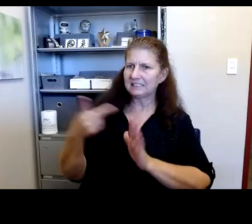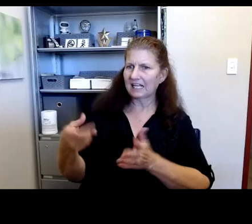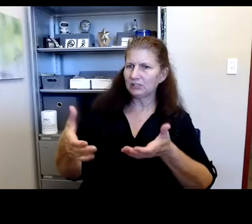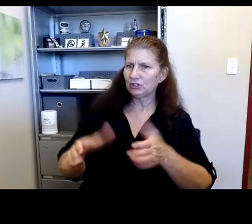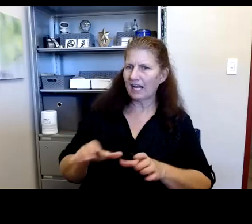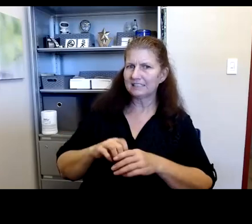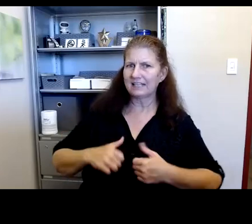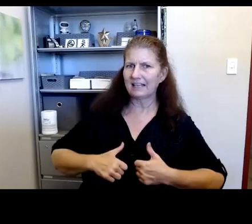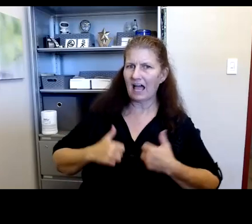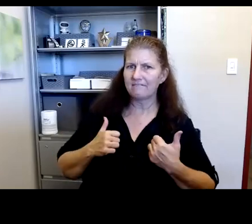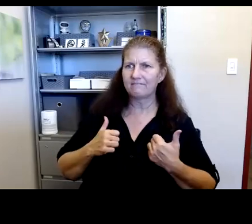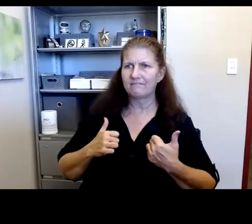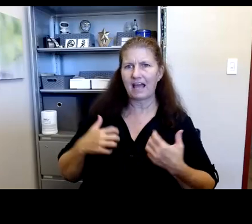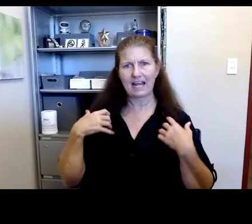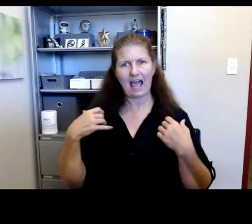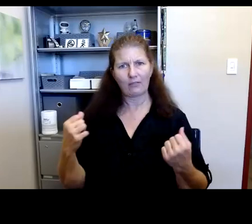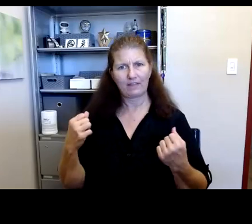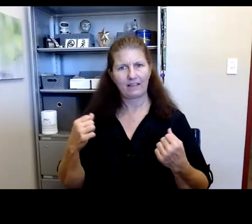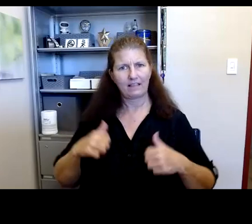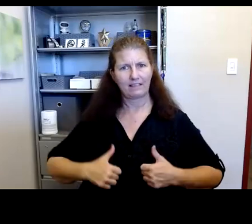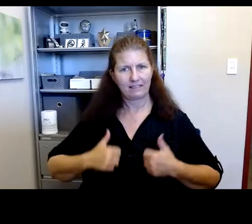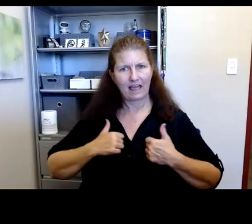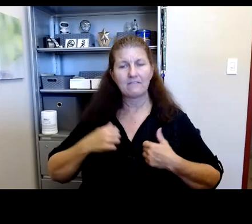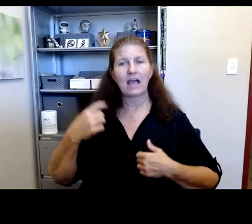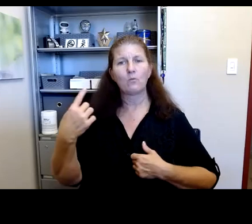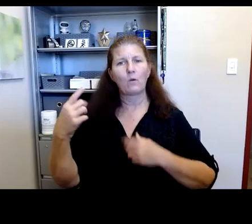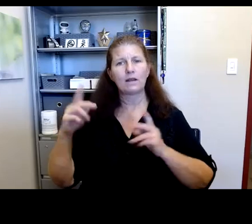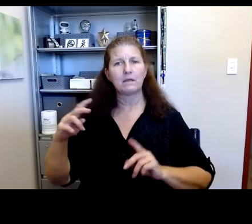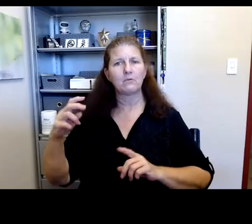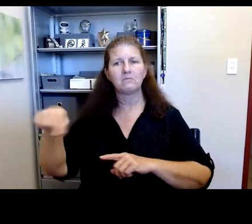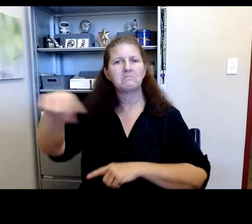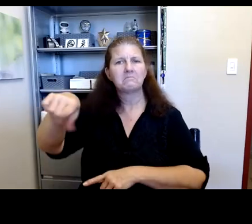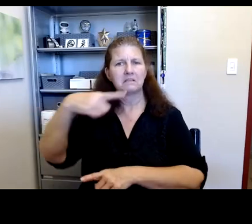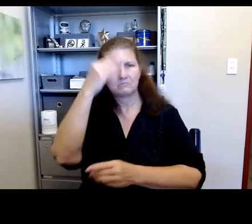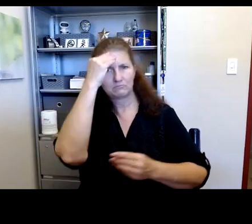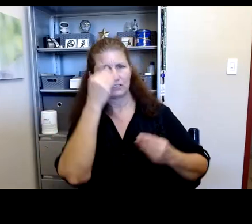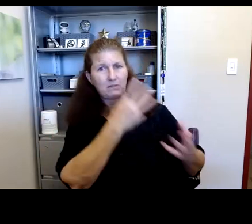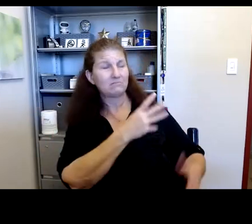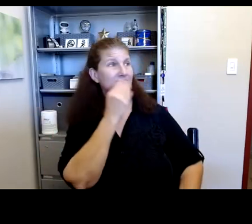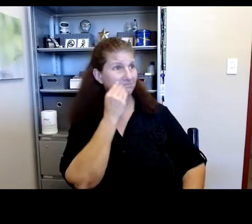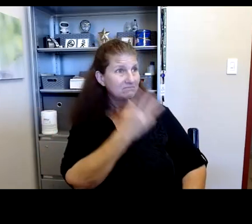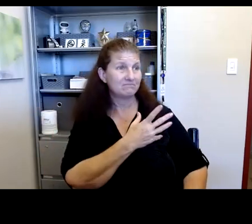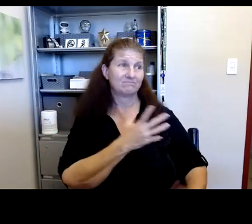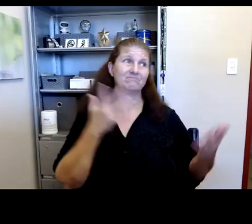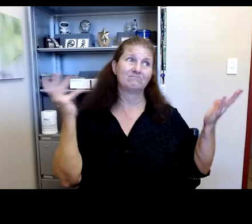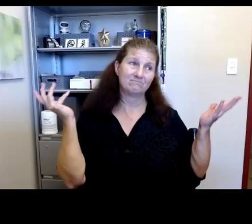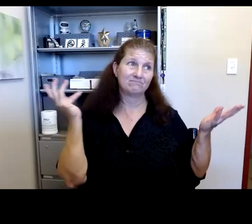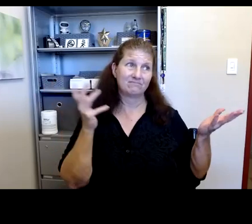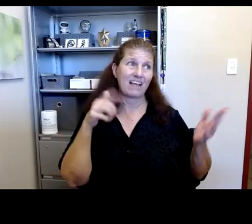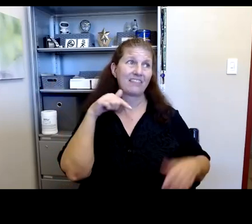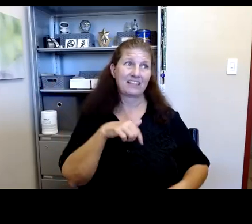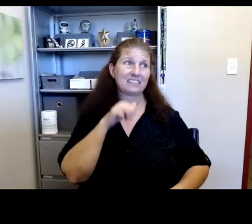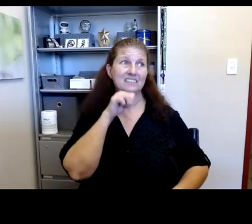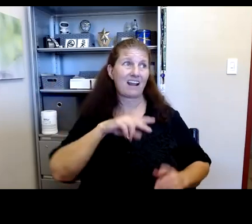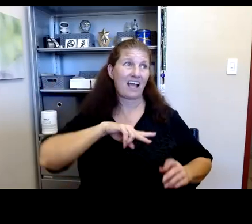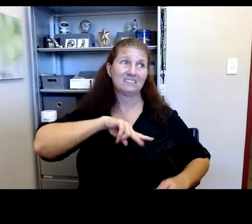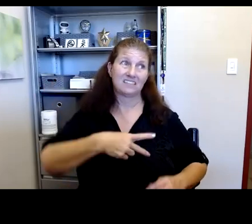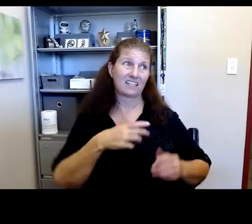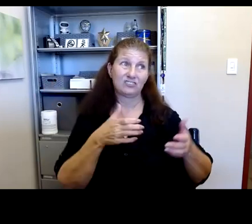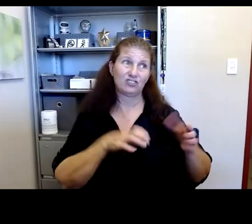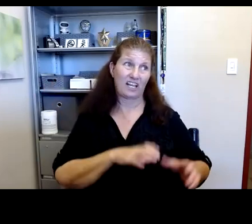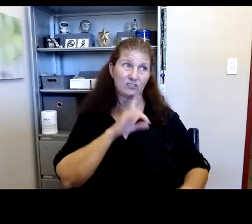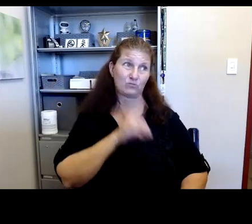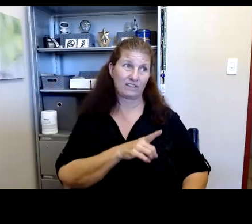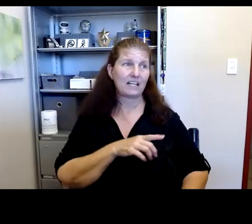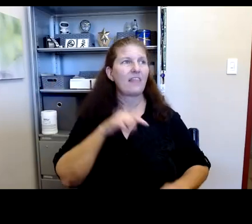Robyn Thomas: Um at a at a healthy, happy life, and one of the community workers, saying, You know, listen with all due respect, this isn't a second chance. This is a